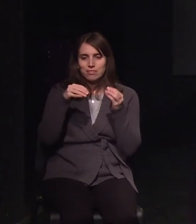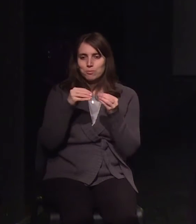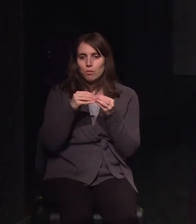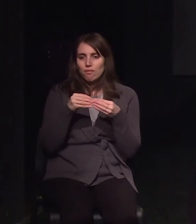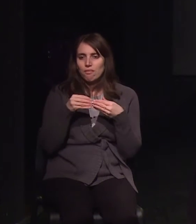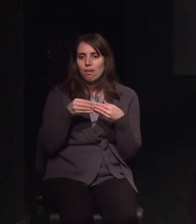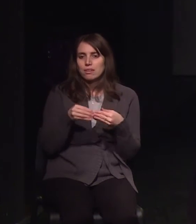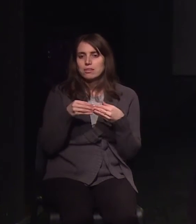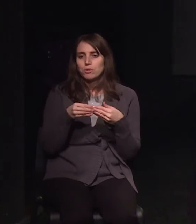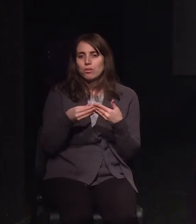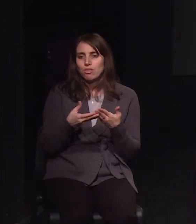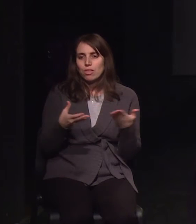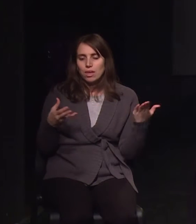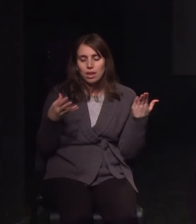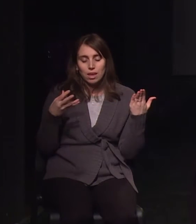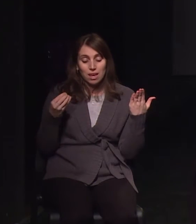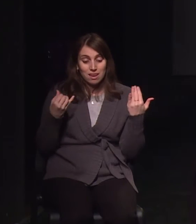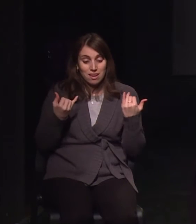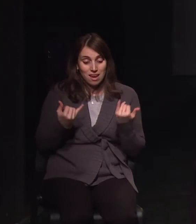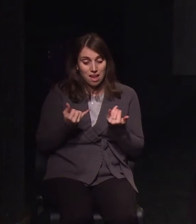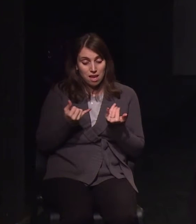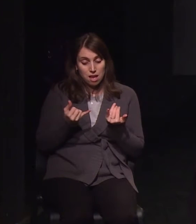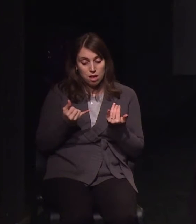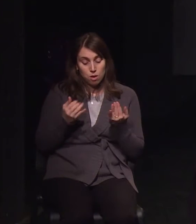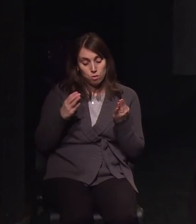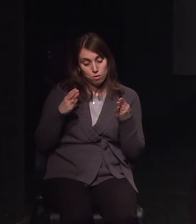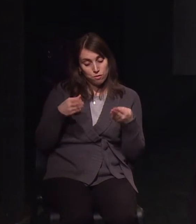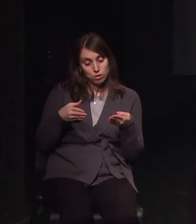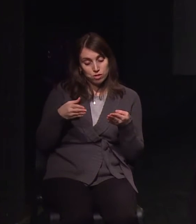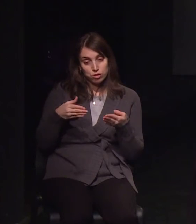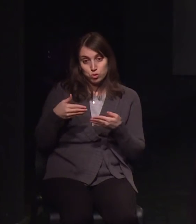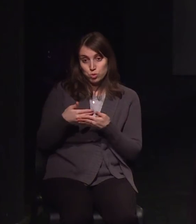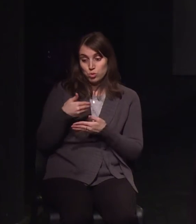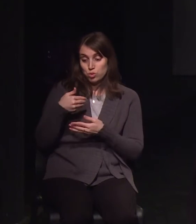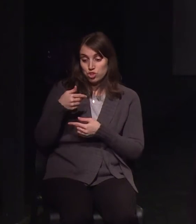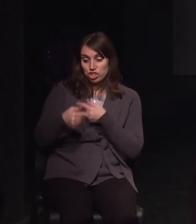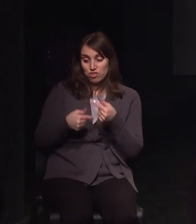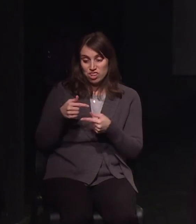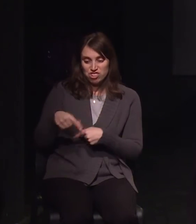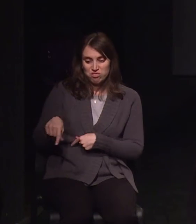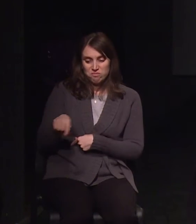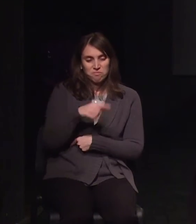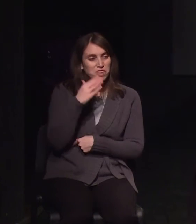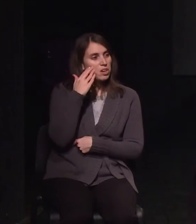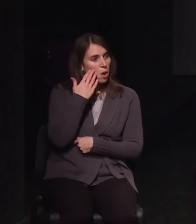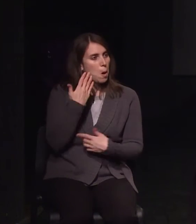with a generation of folks who see entrepreneurship as a way to survive as well and bend their